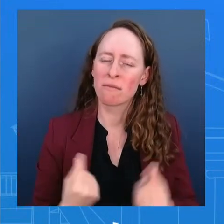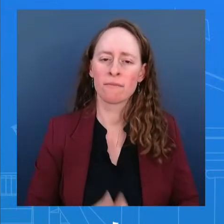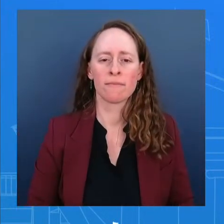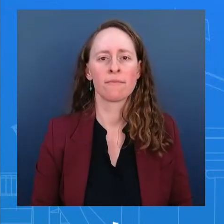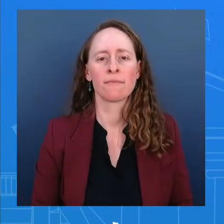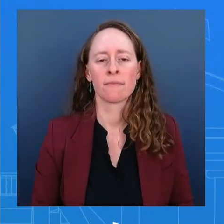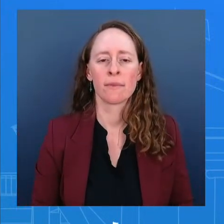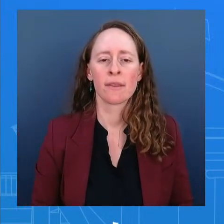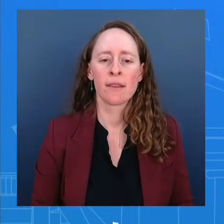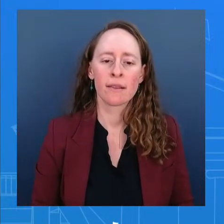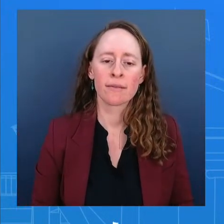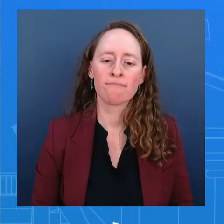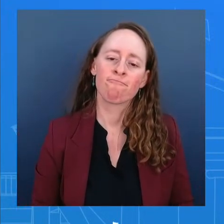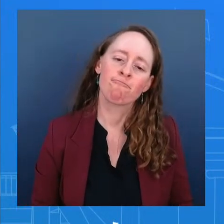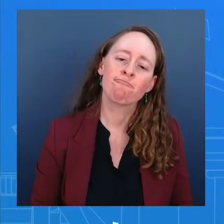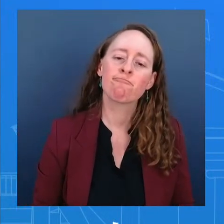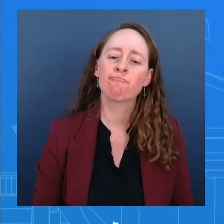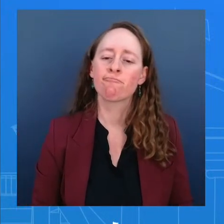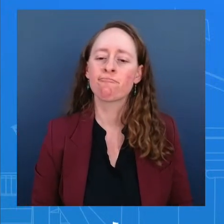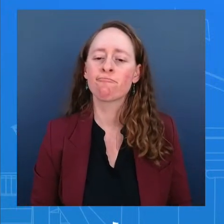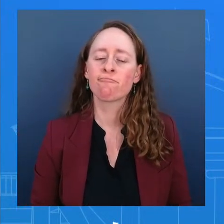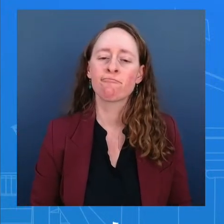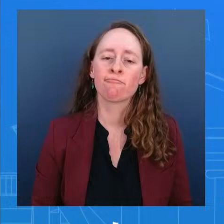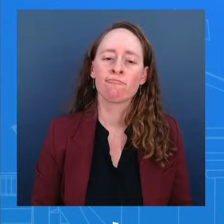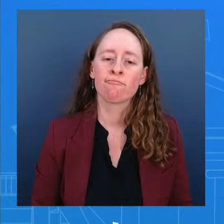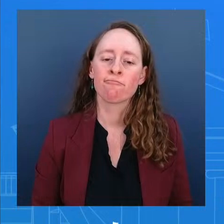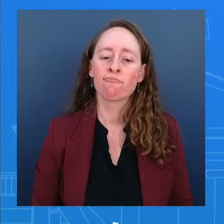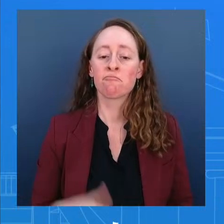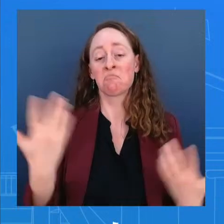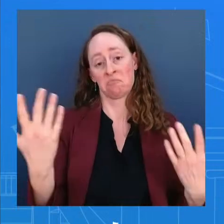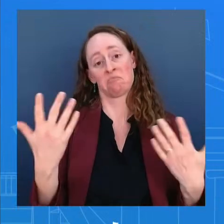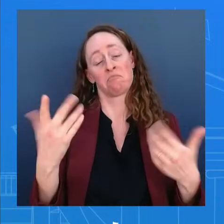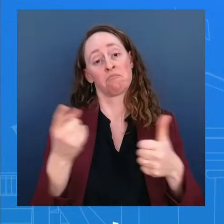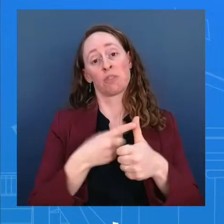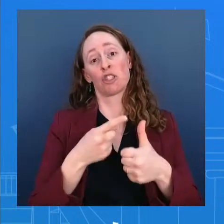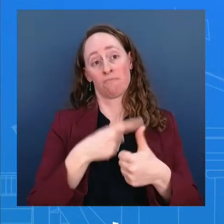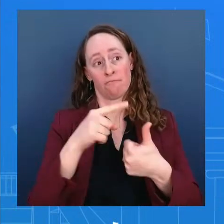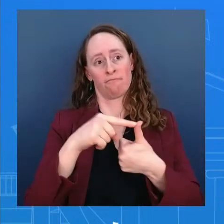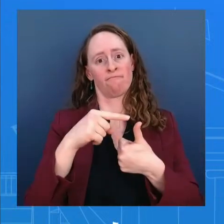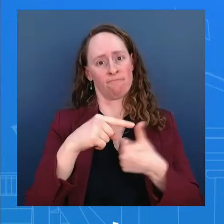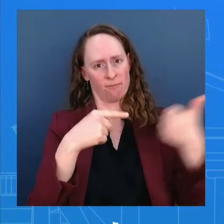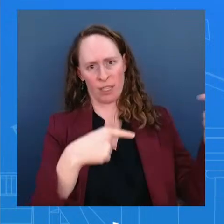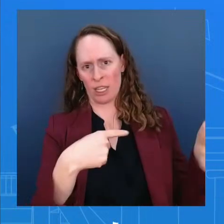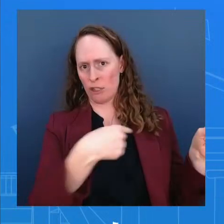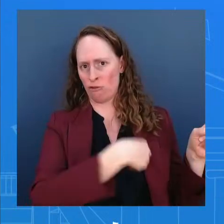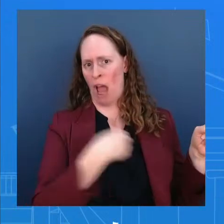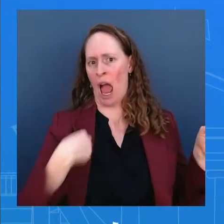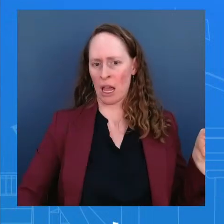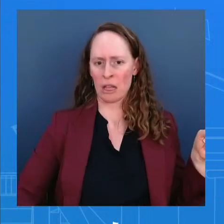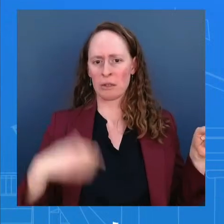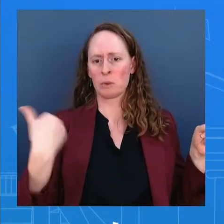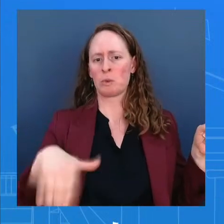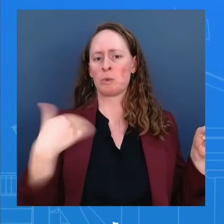for China’s aggression in the coming years, to point to Russia’s continuing challenge. But I’m going to answer the question